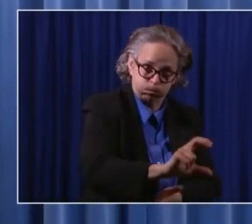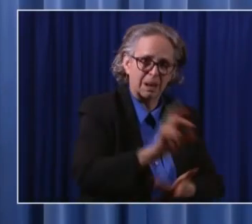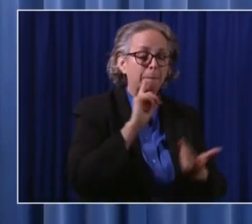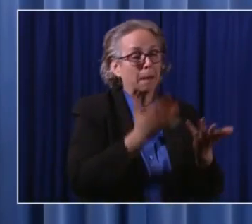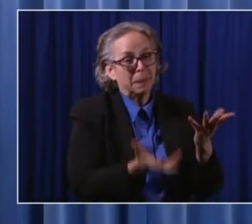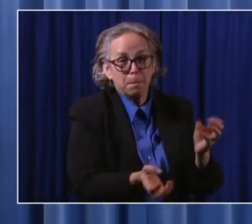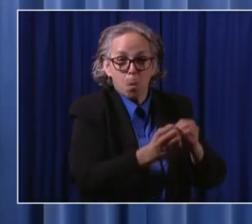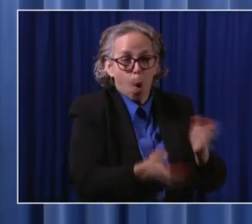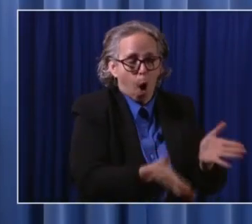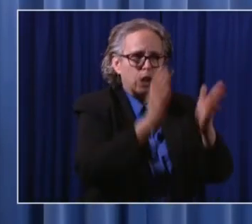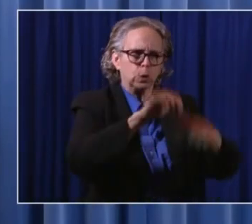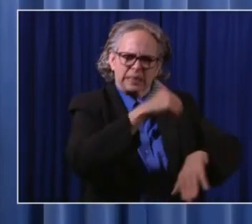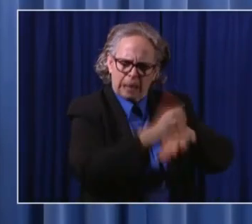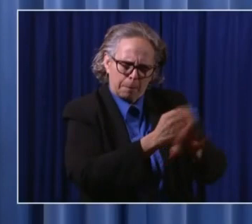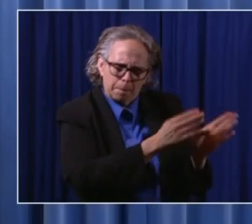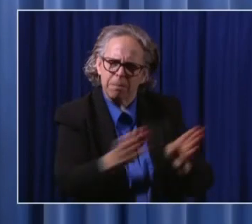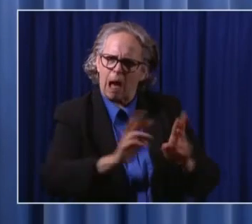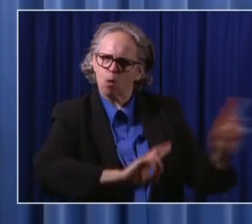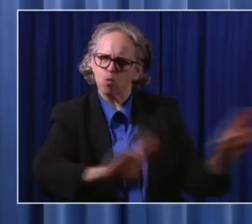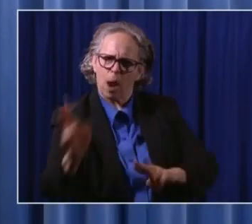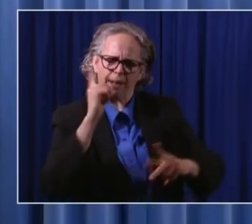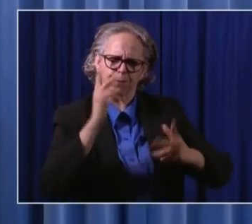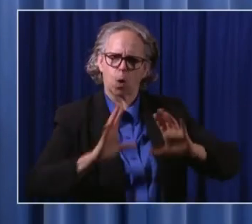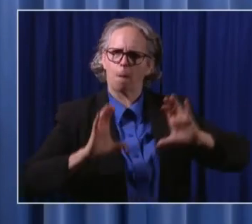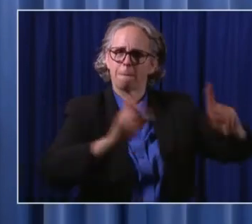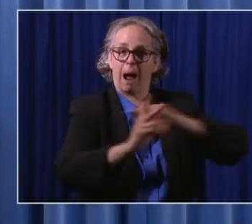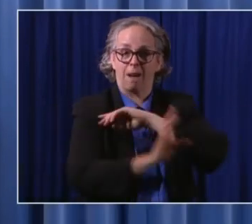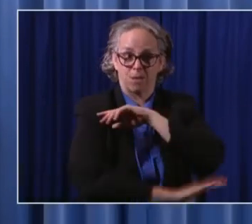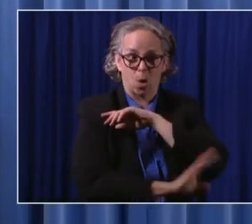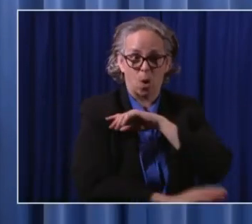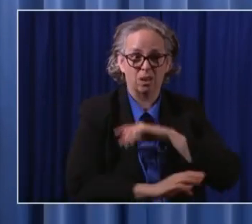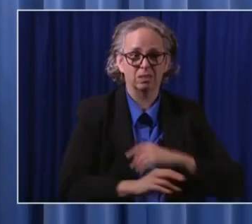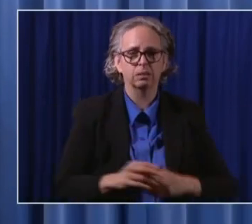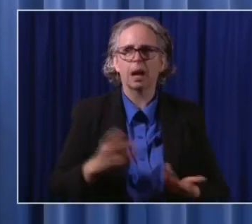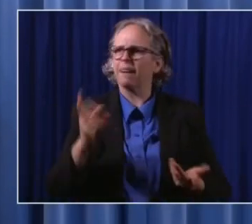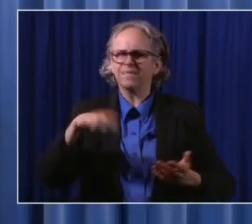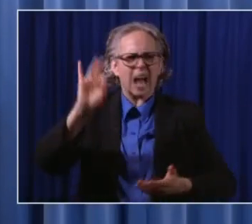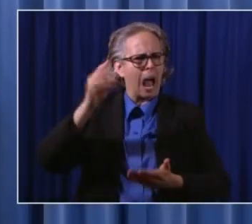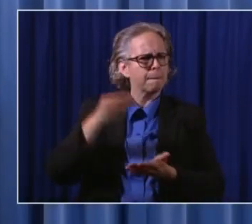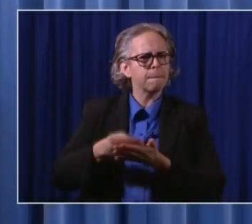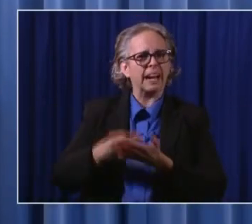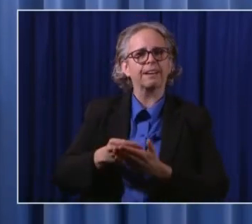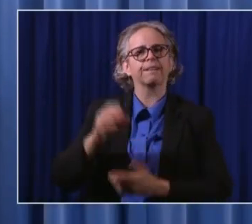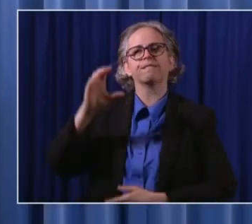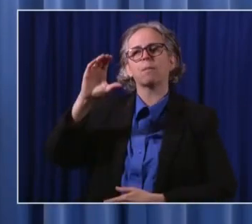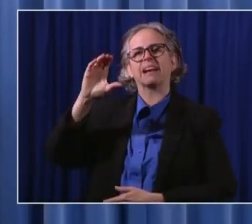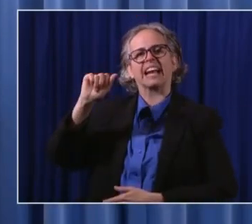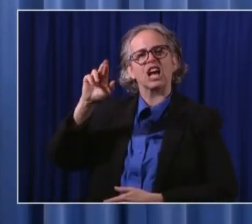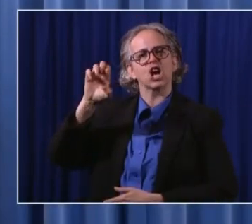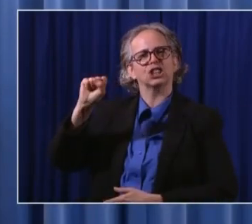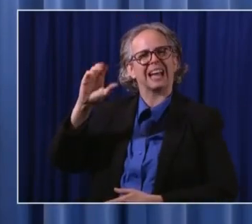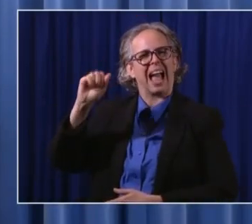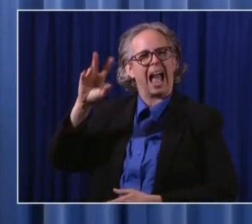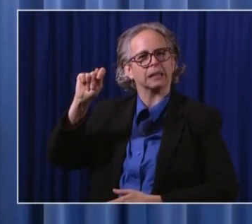MILLION OUT AND WE WANTED TO LET THE SCHOOLS BE ABLE TO PLAN BASED UPON THAT MONEY COMING.